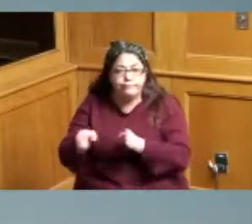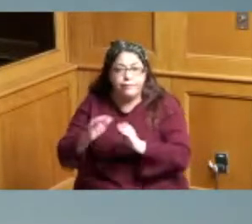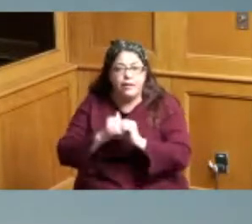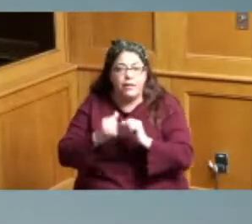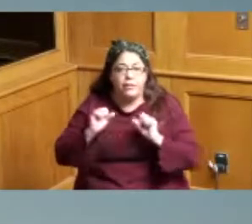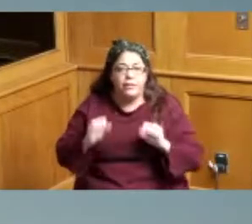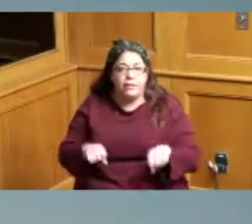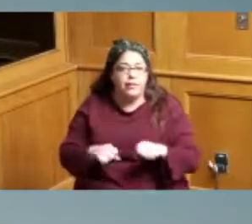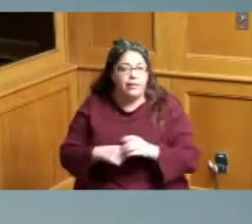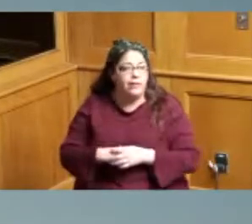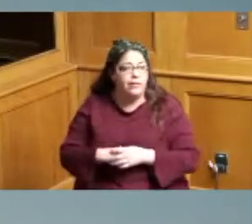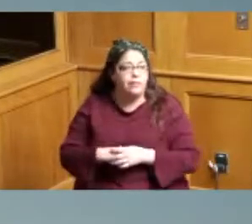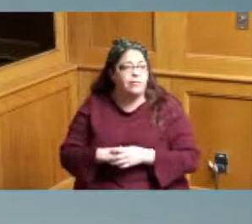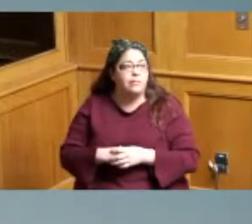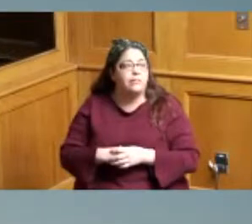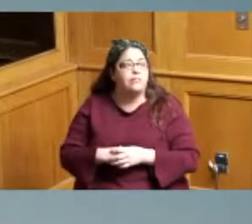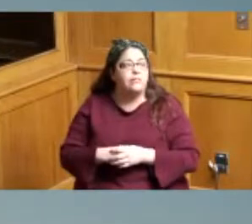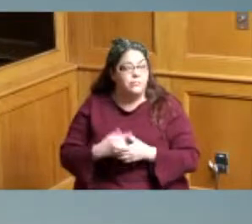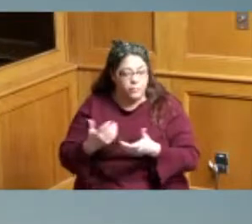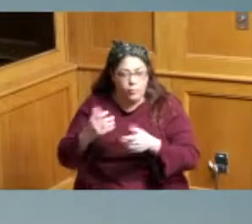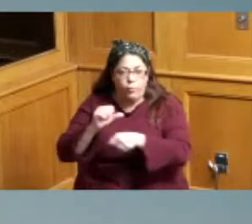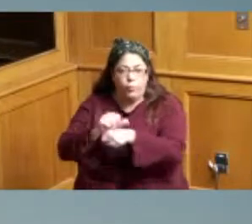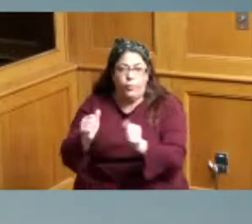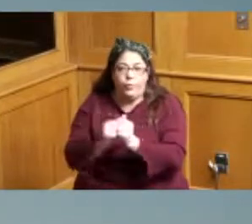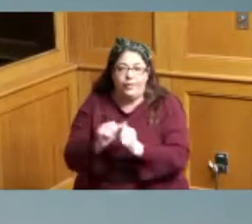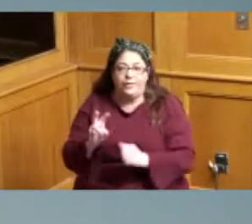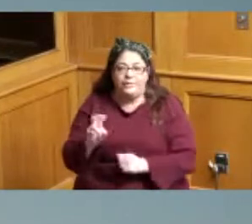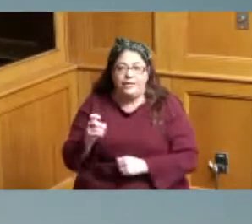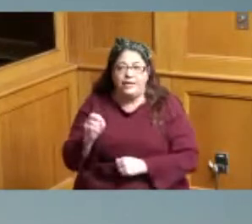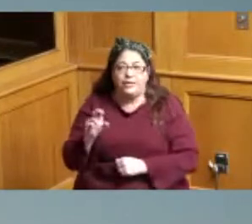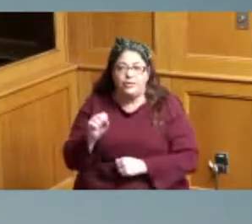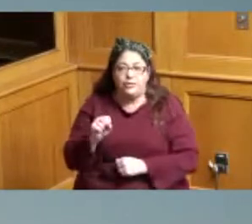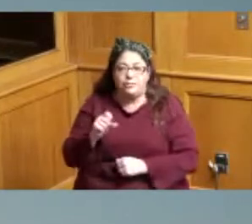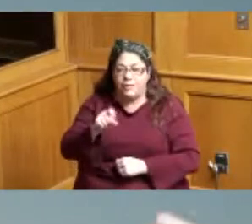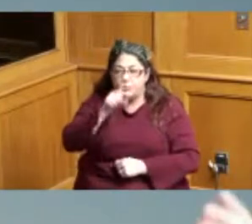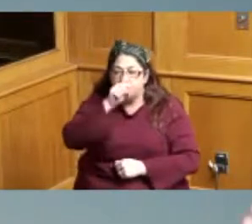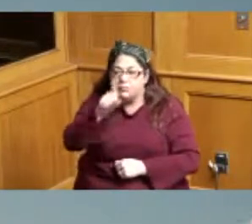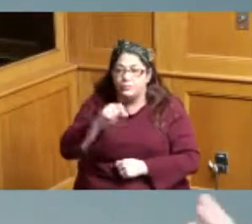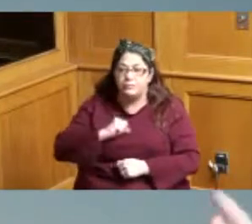to make sure and we're working with our vendors to ensure that we've got staffing that we can make